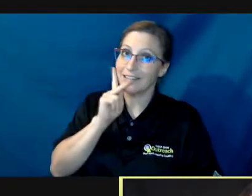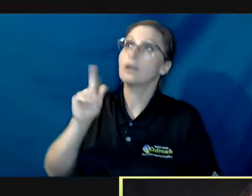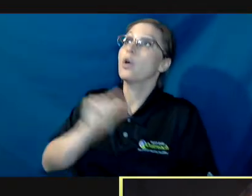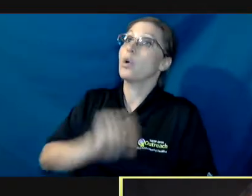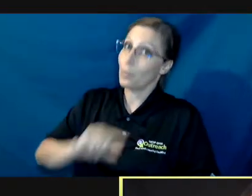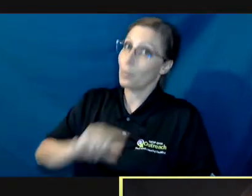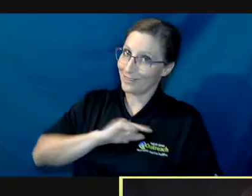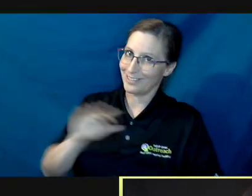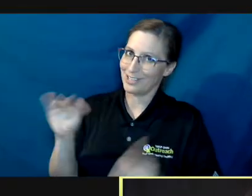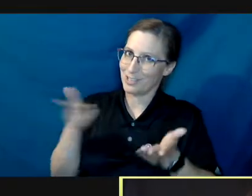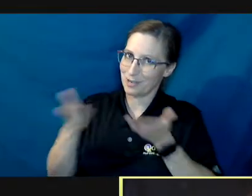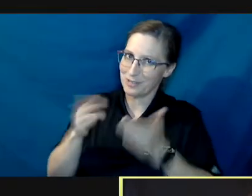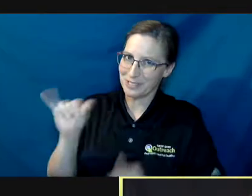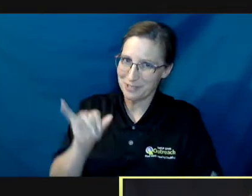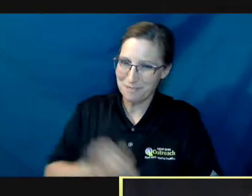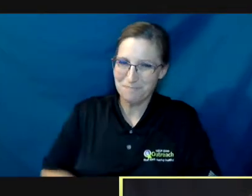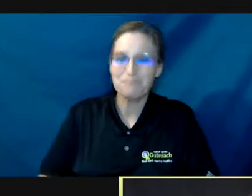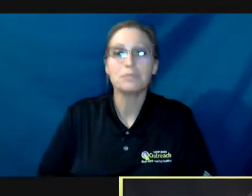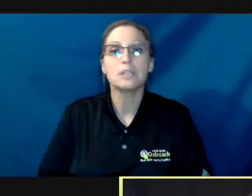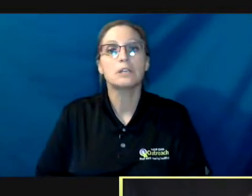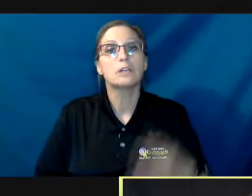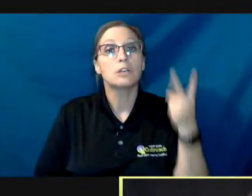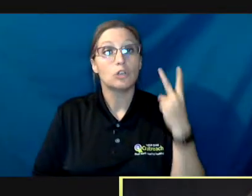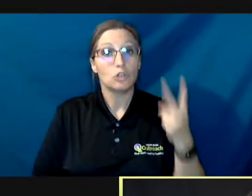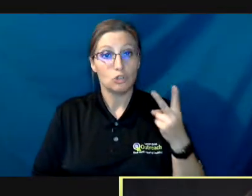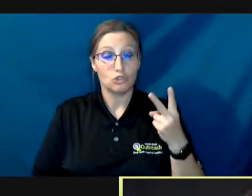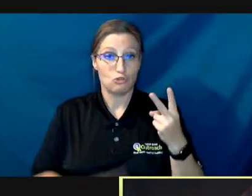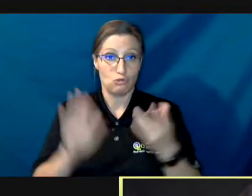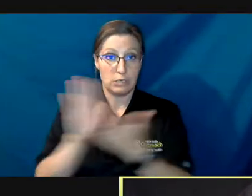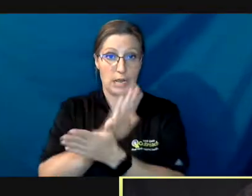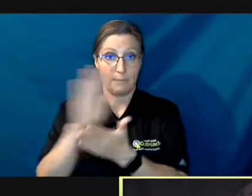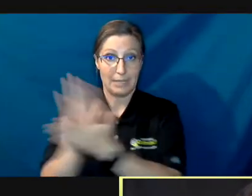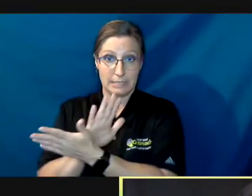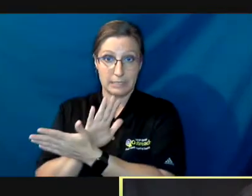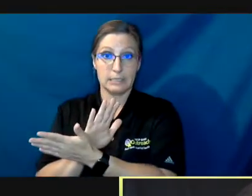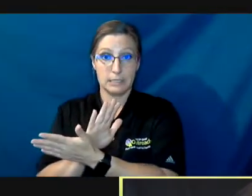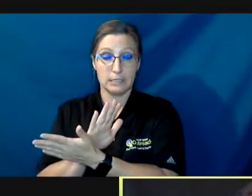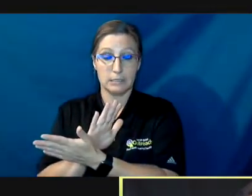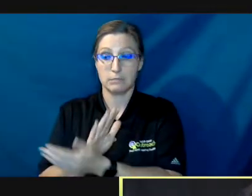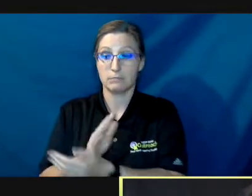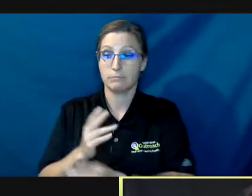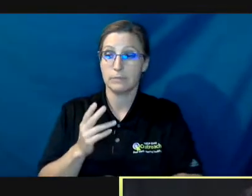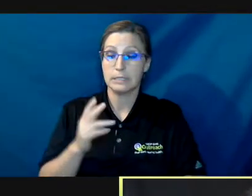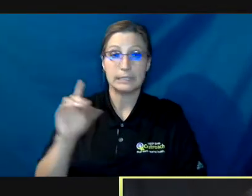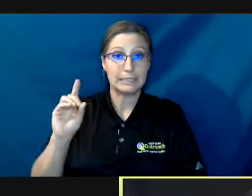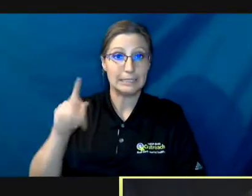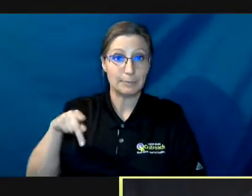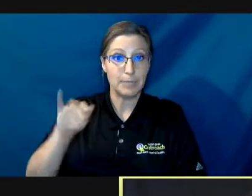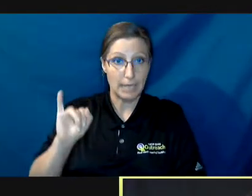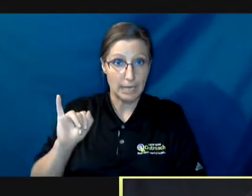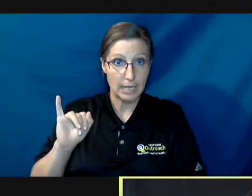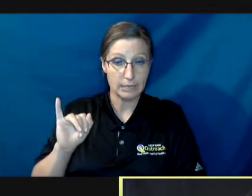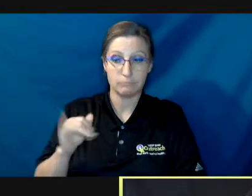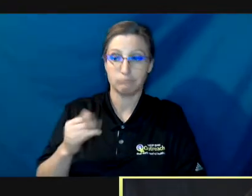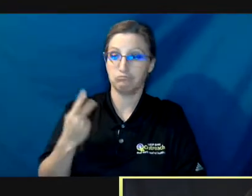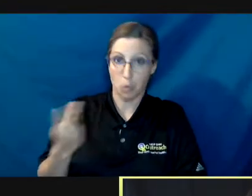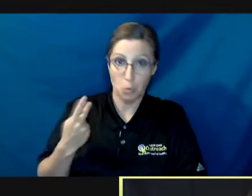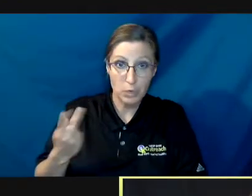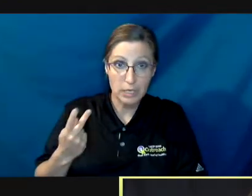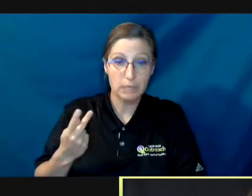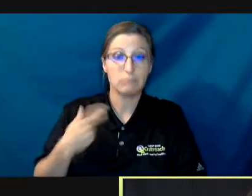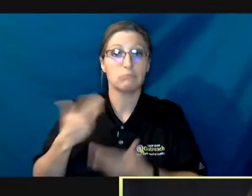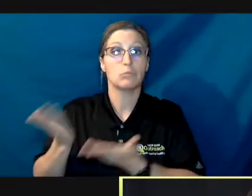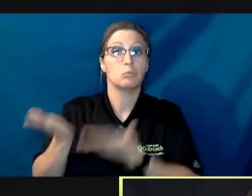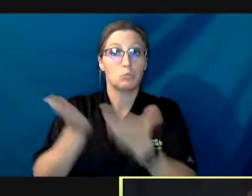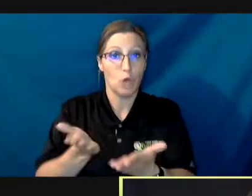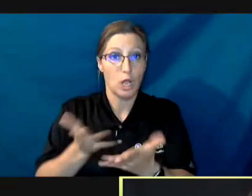The two documents that we, DPI, have brought forth and have updated,